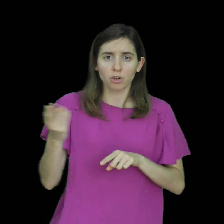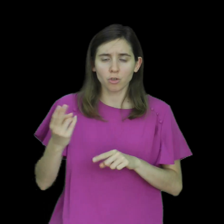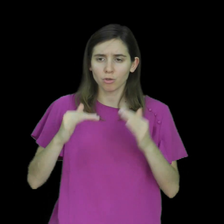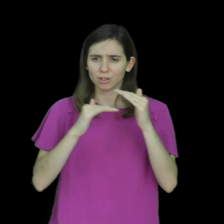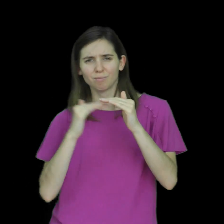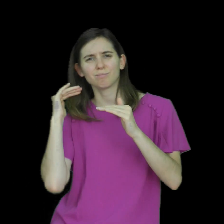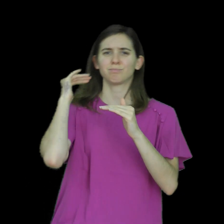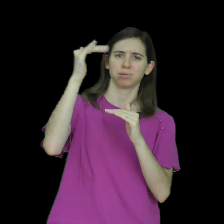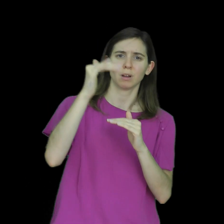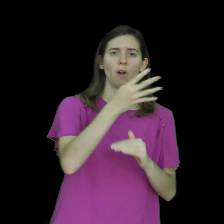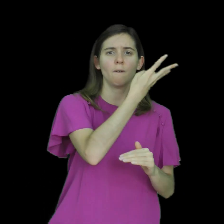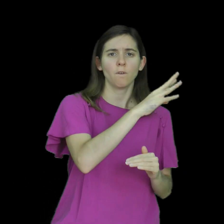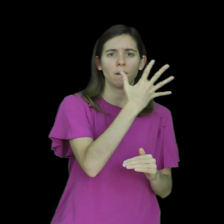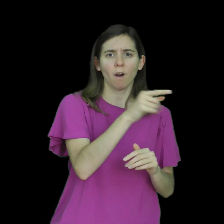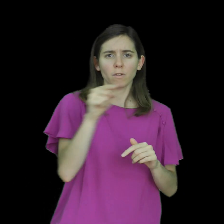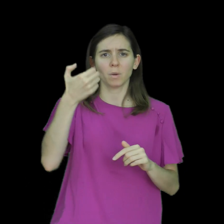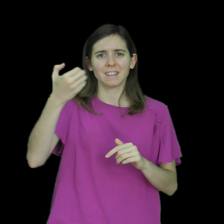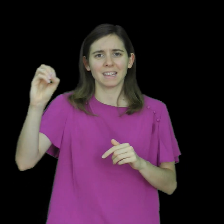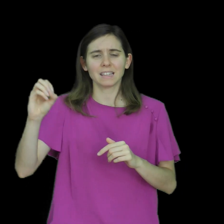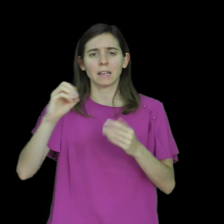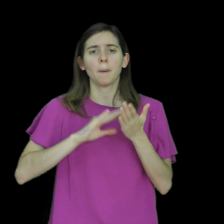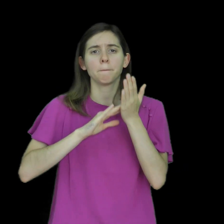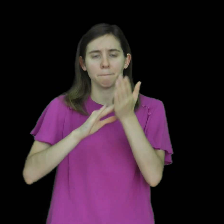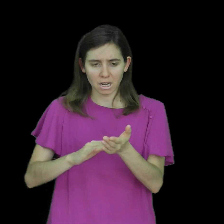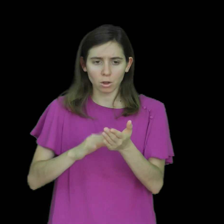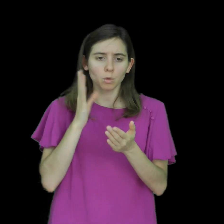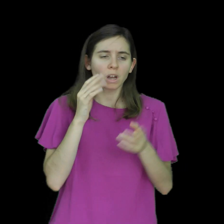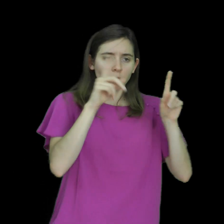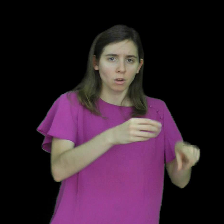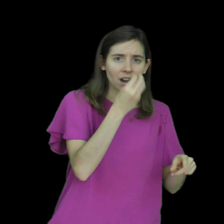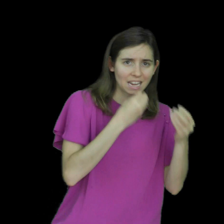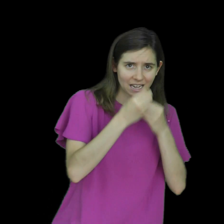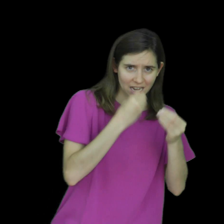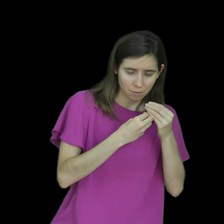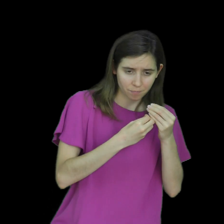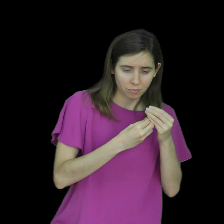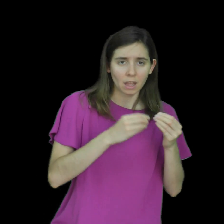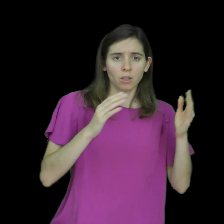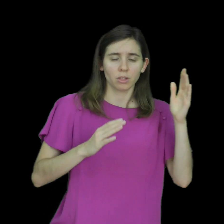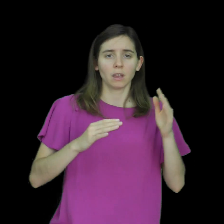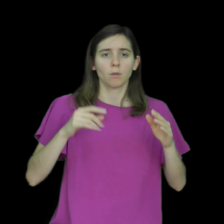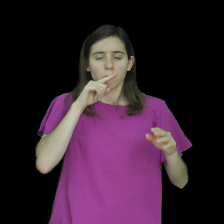highest 45-60 minutes after you start eating. These spikes cause tissue damage